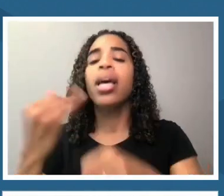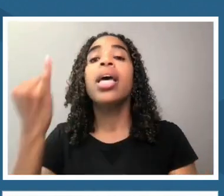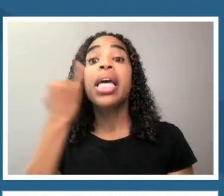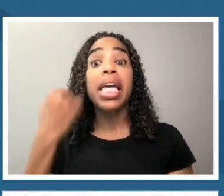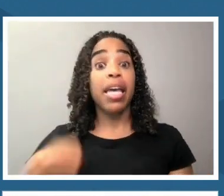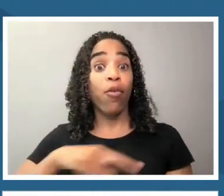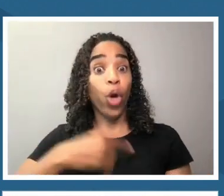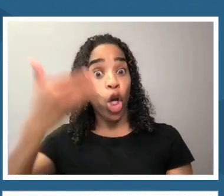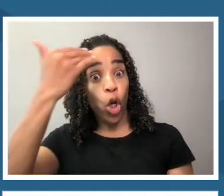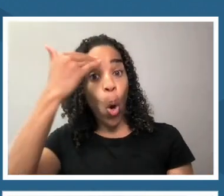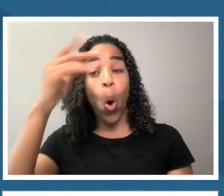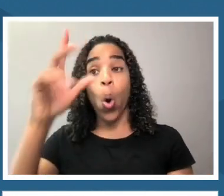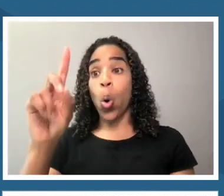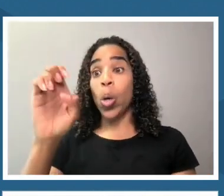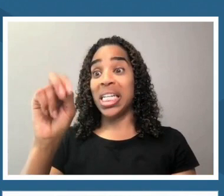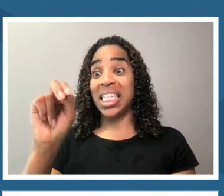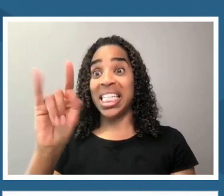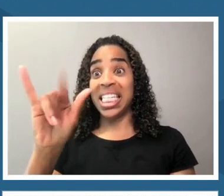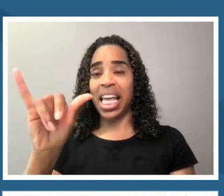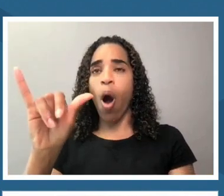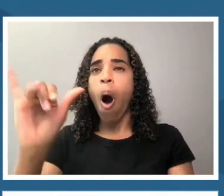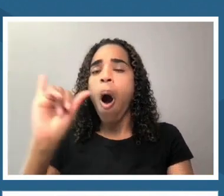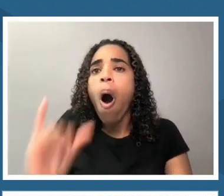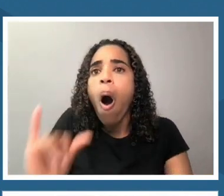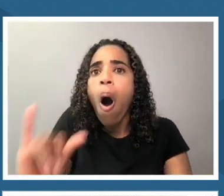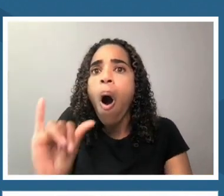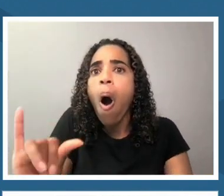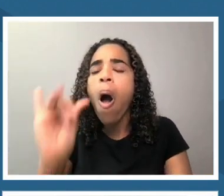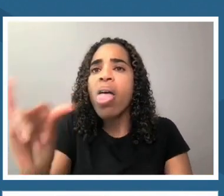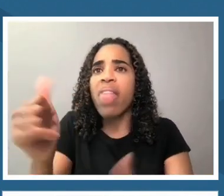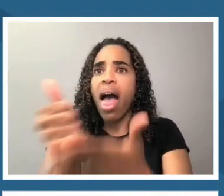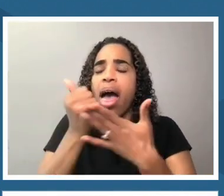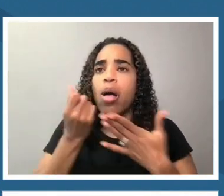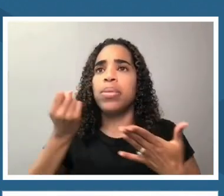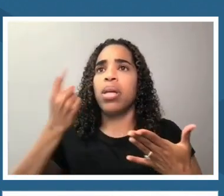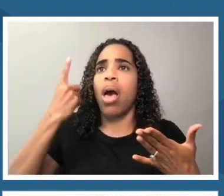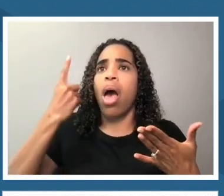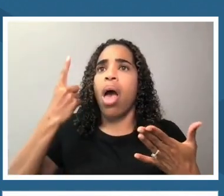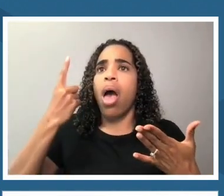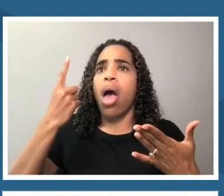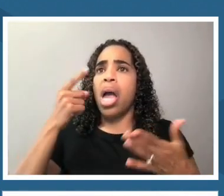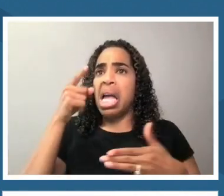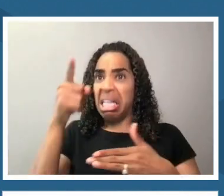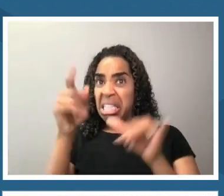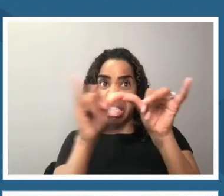immediately know if you're looking at a